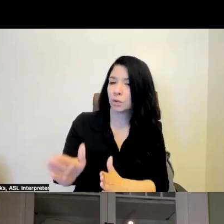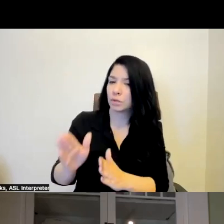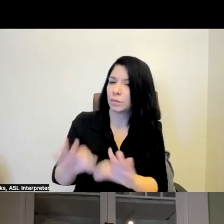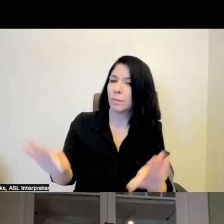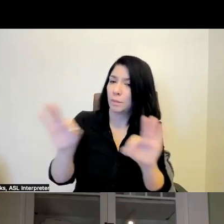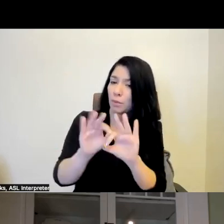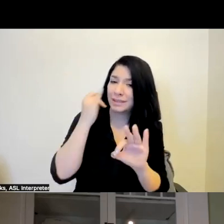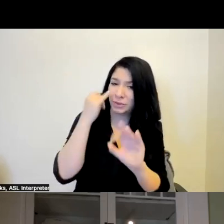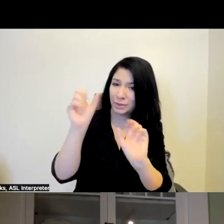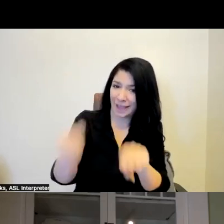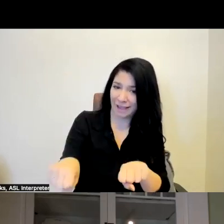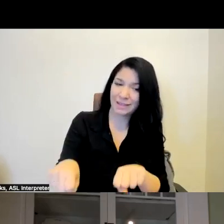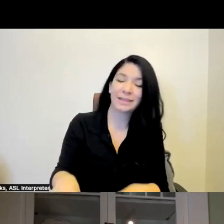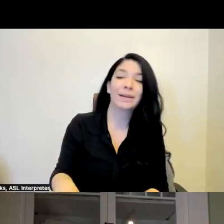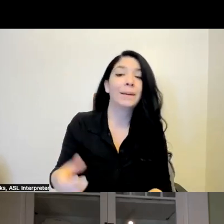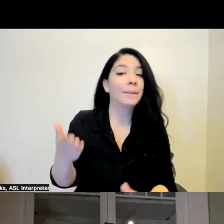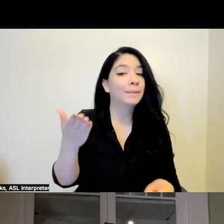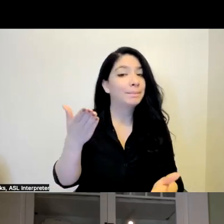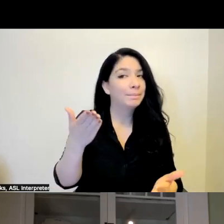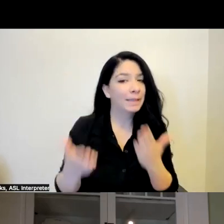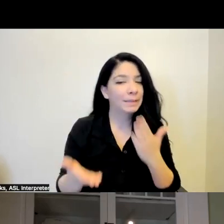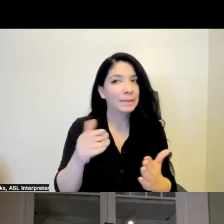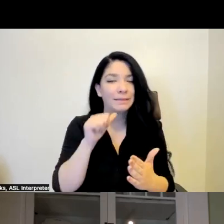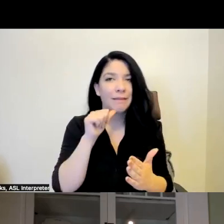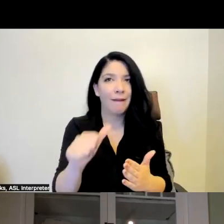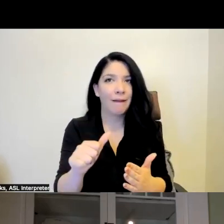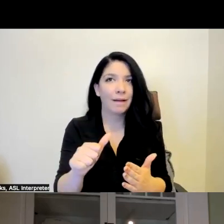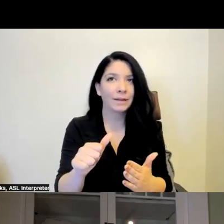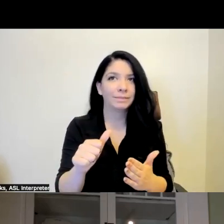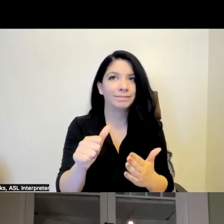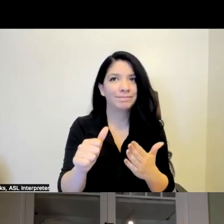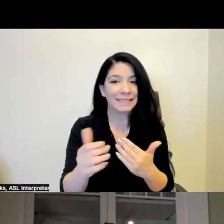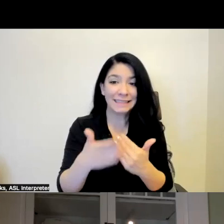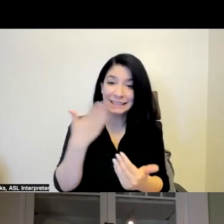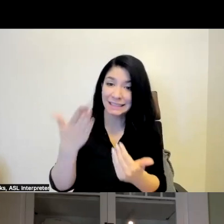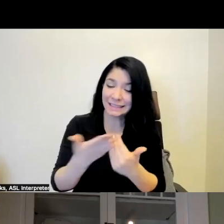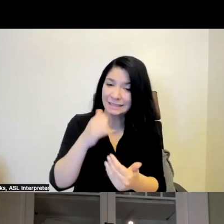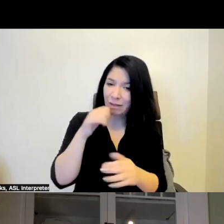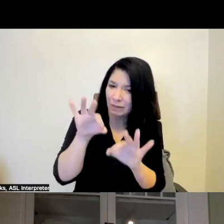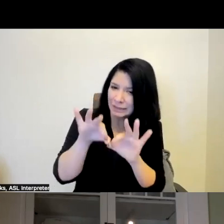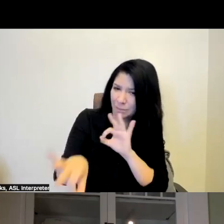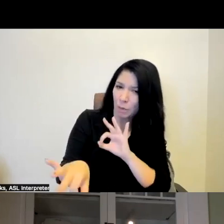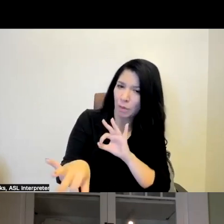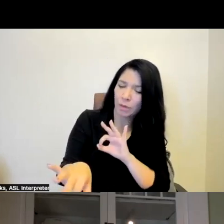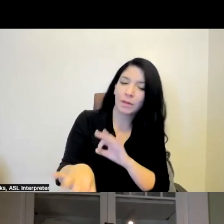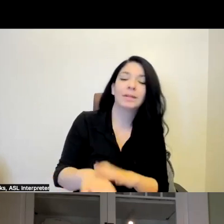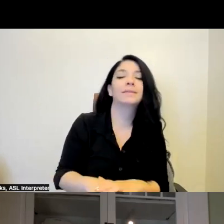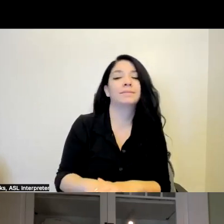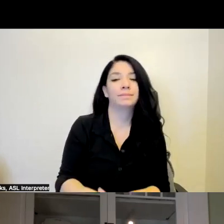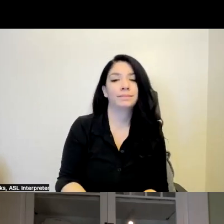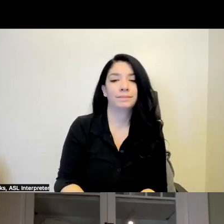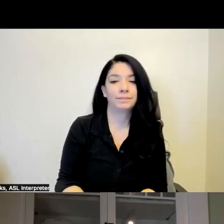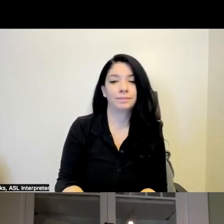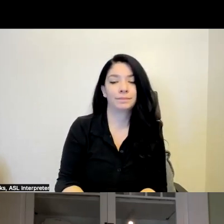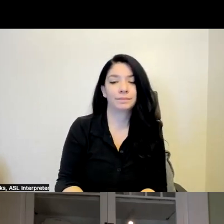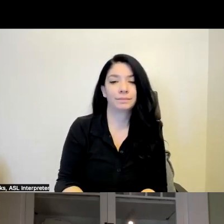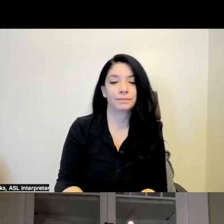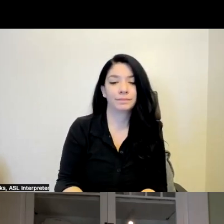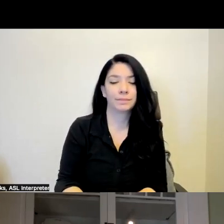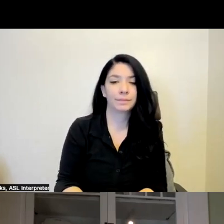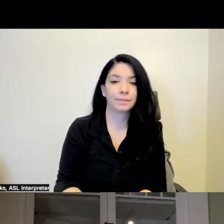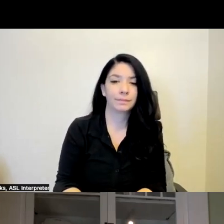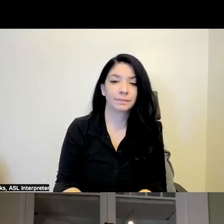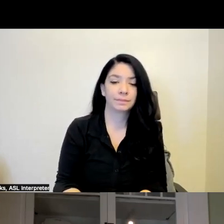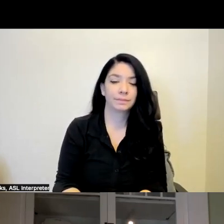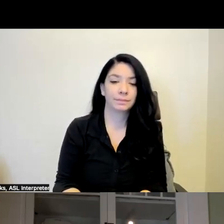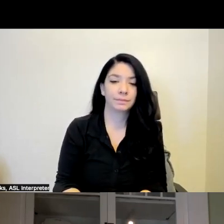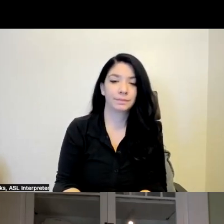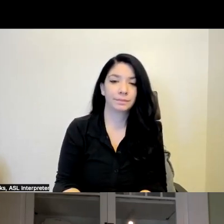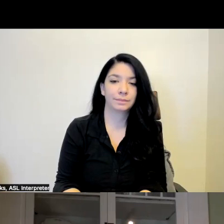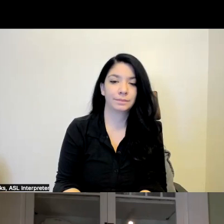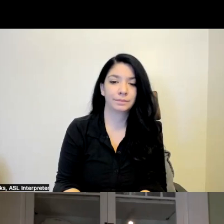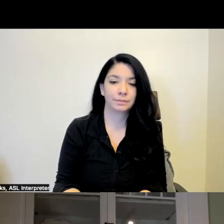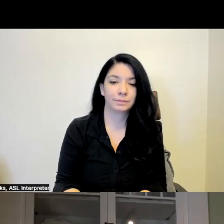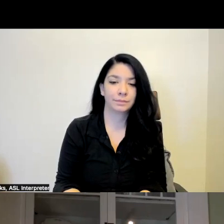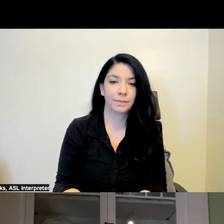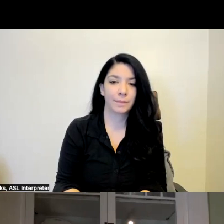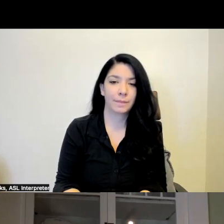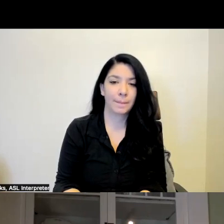It may not be as easy as we would like it to be, but if you can get -- like Claudia said,